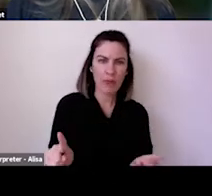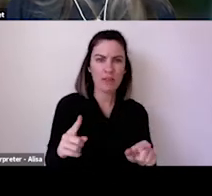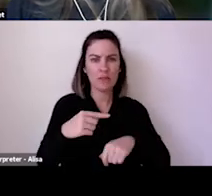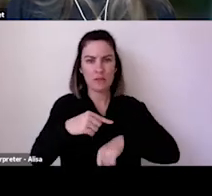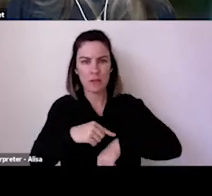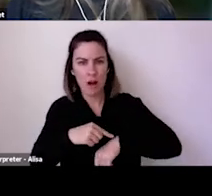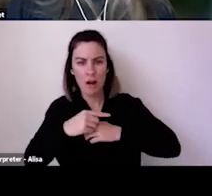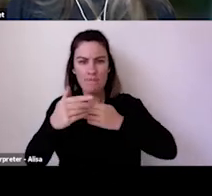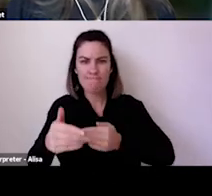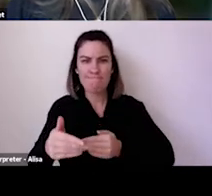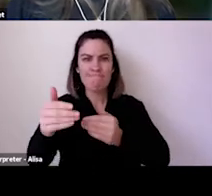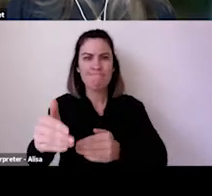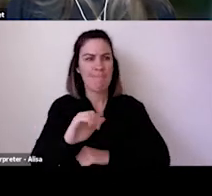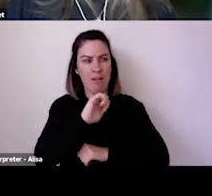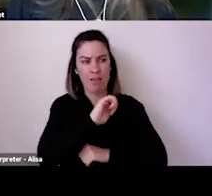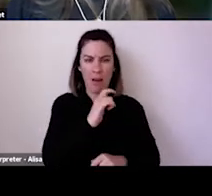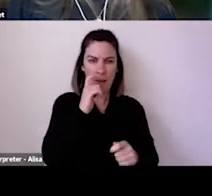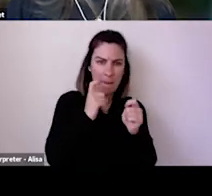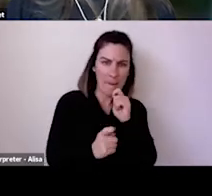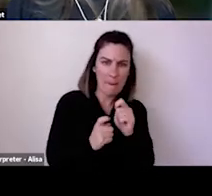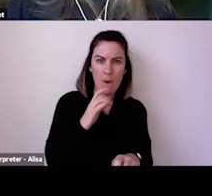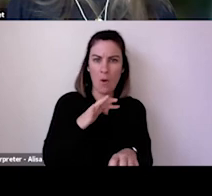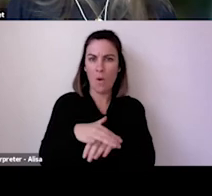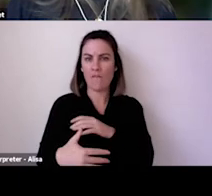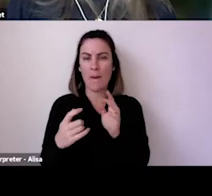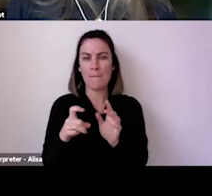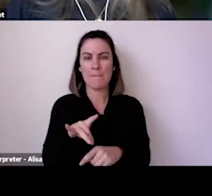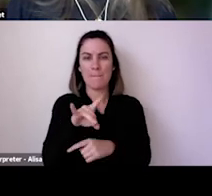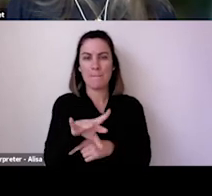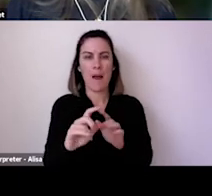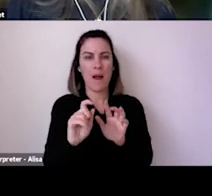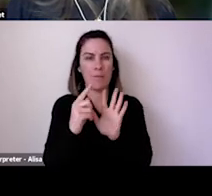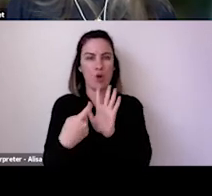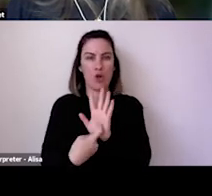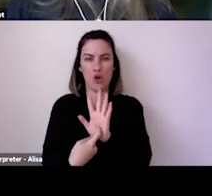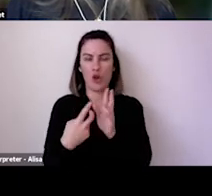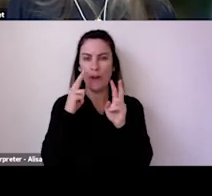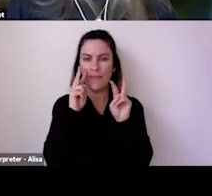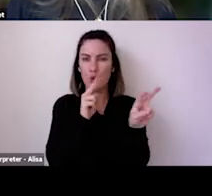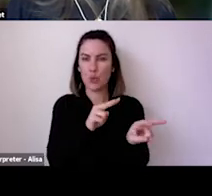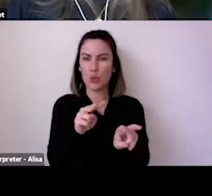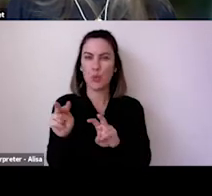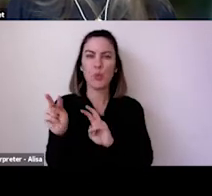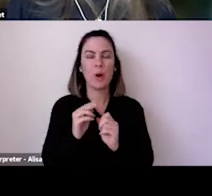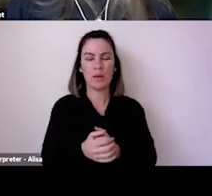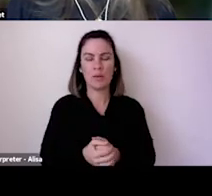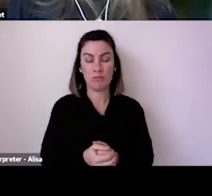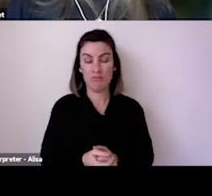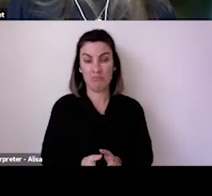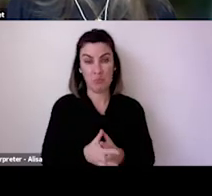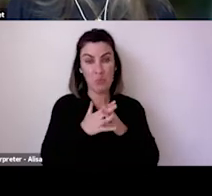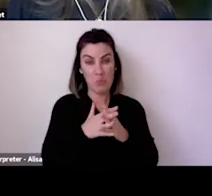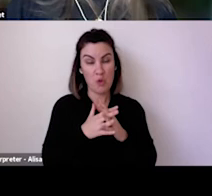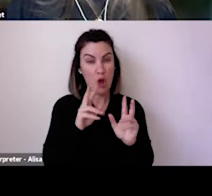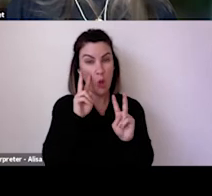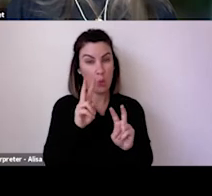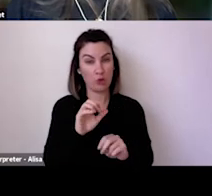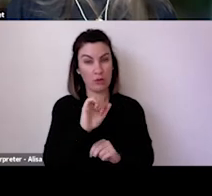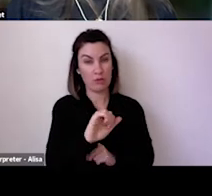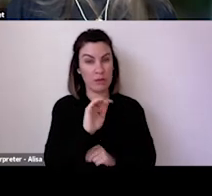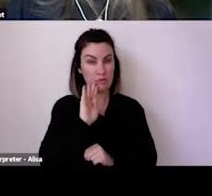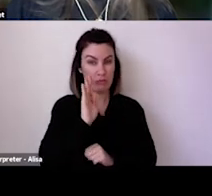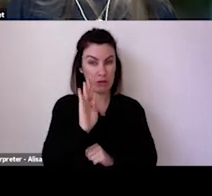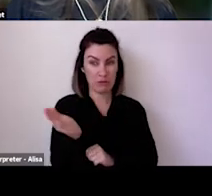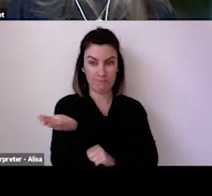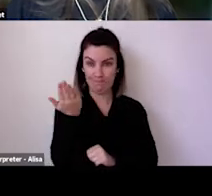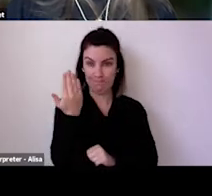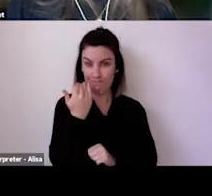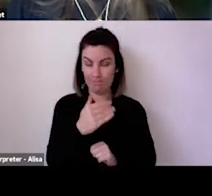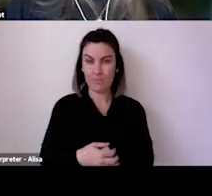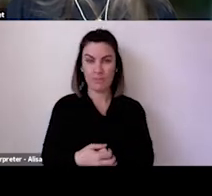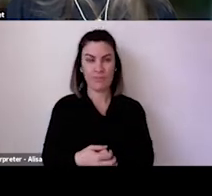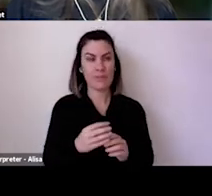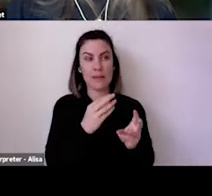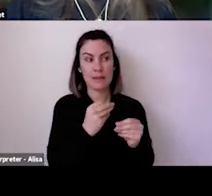last, but we need them and they need us and I think just being continually building that